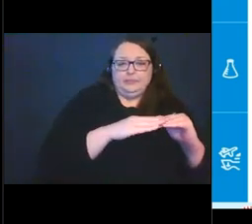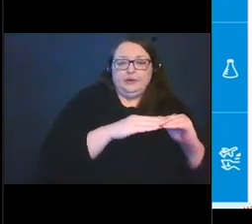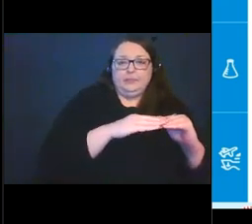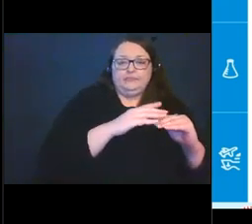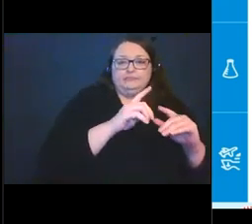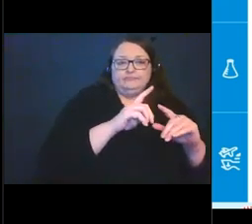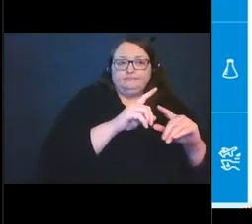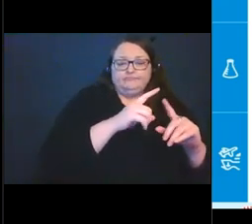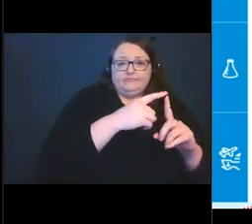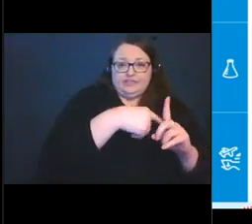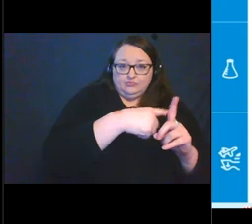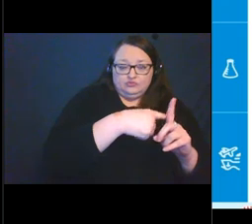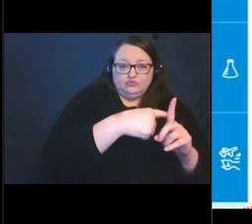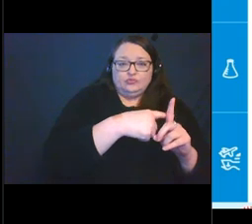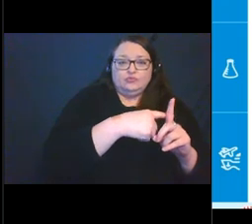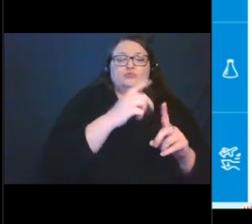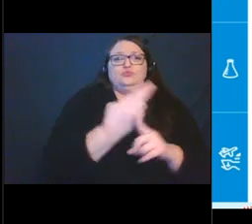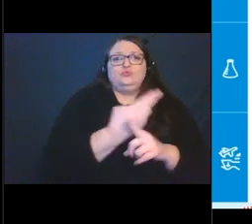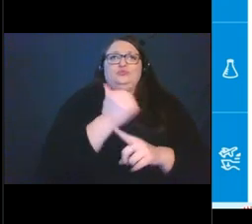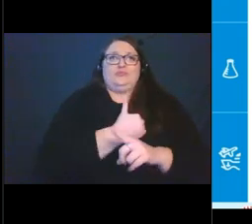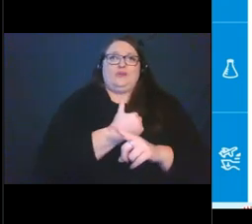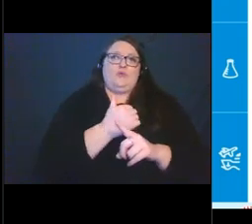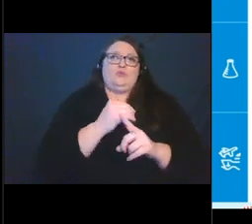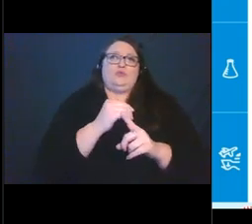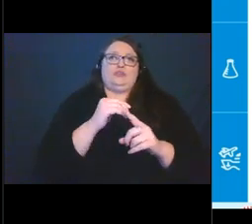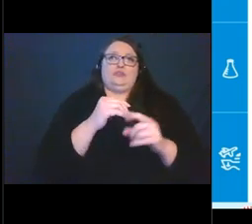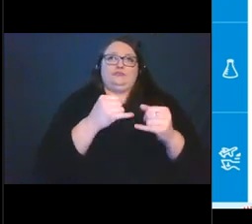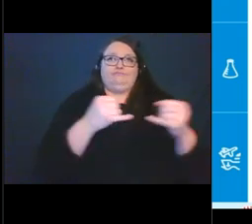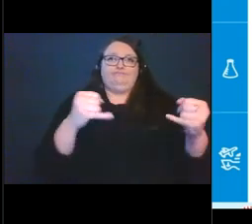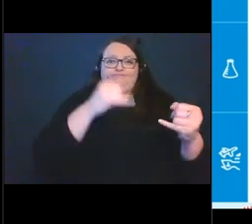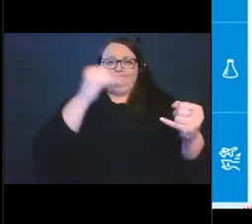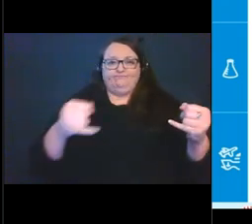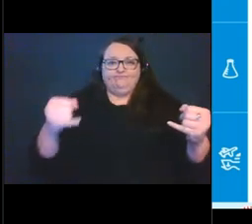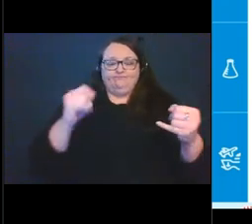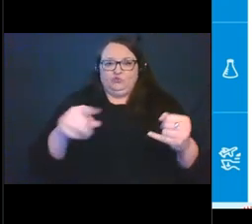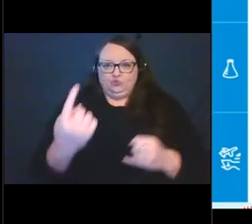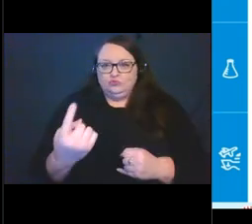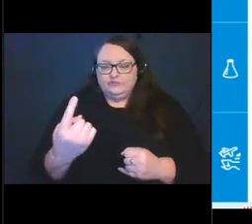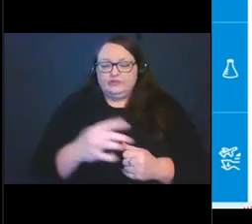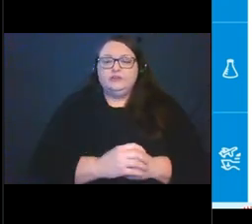their model thresholds exclusively. So, we use the minimum temperature to identify those situations